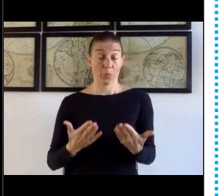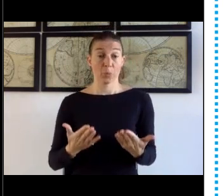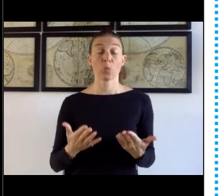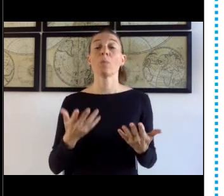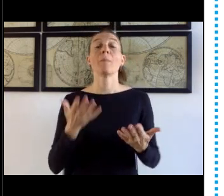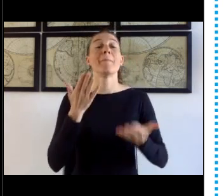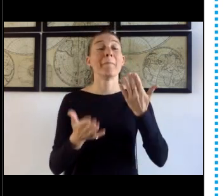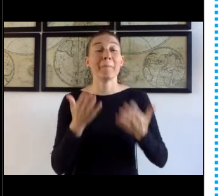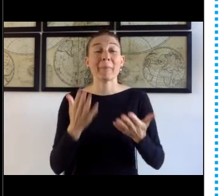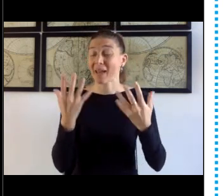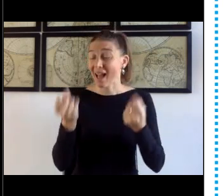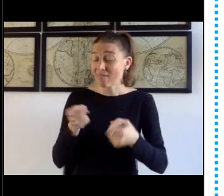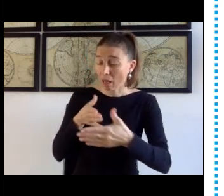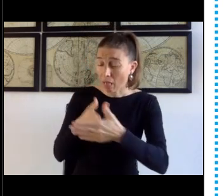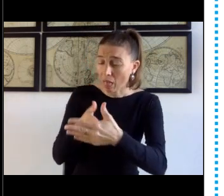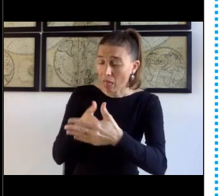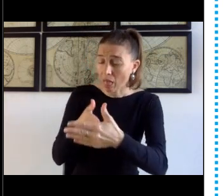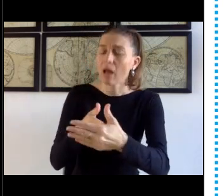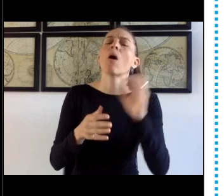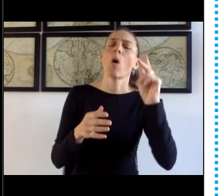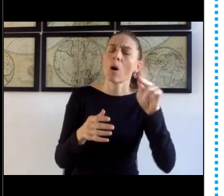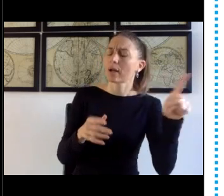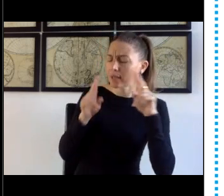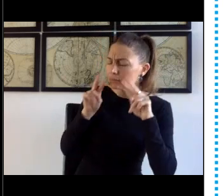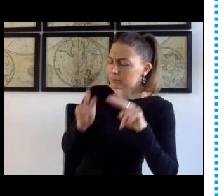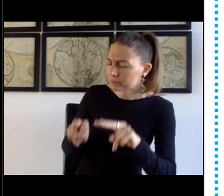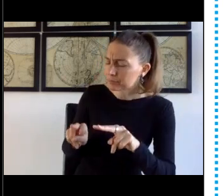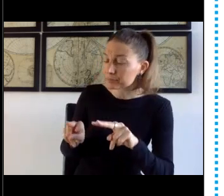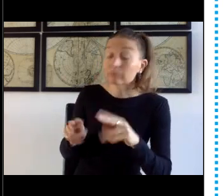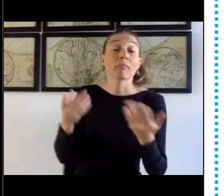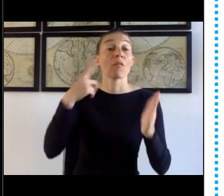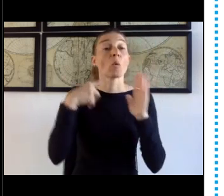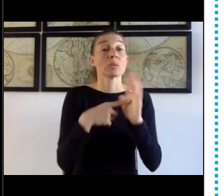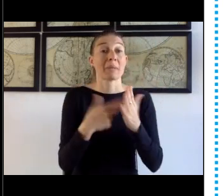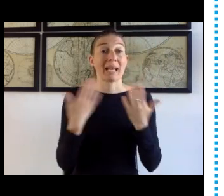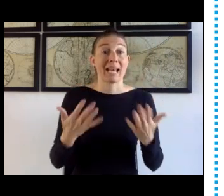it can be now that also with COVID-19 these are new challenges.